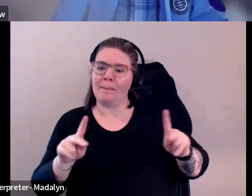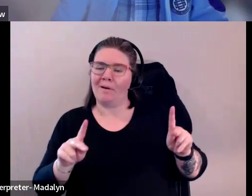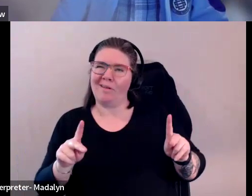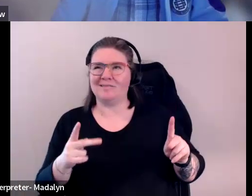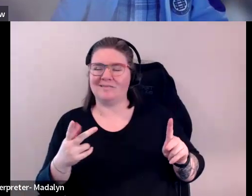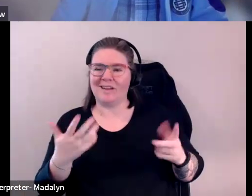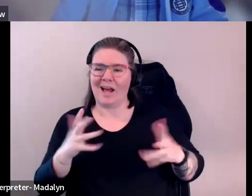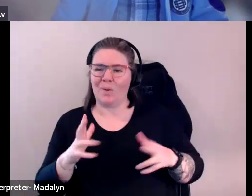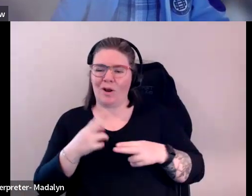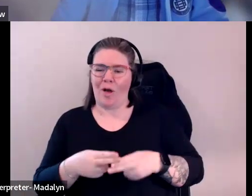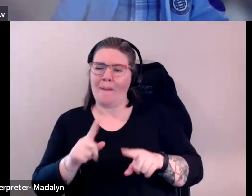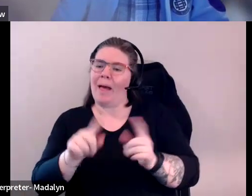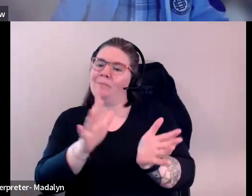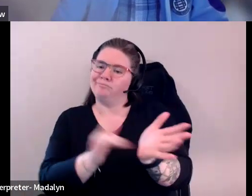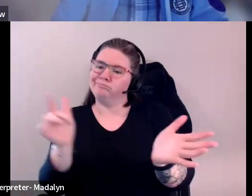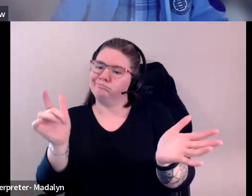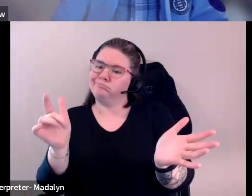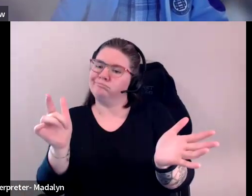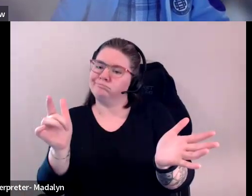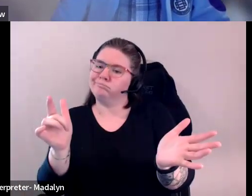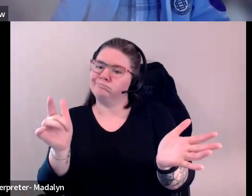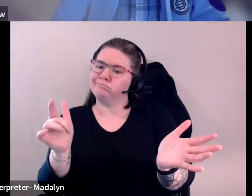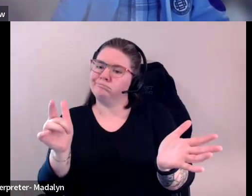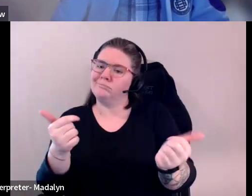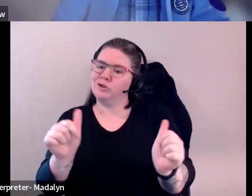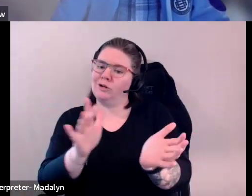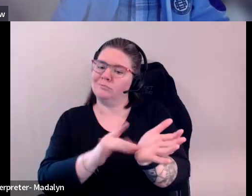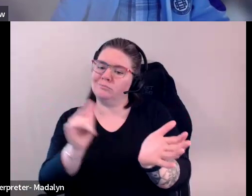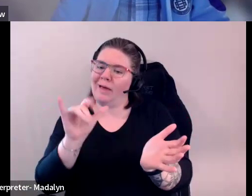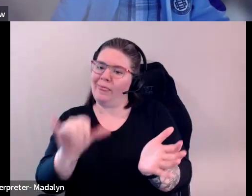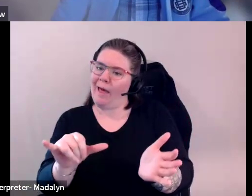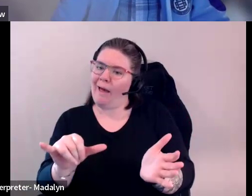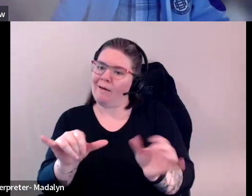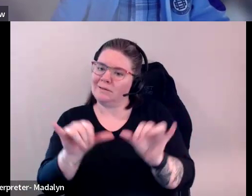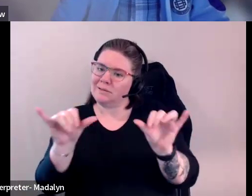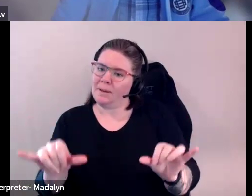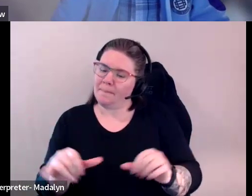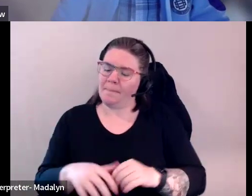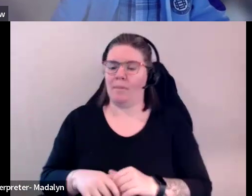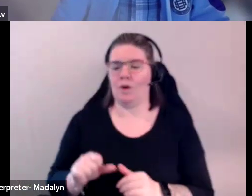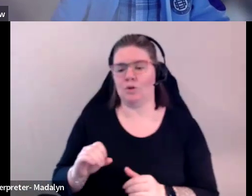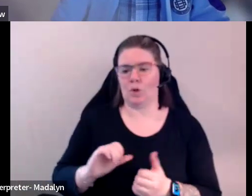Brooke Wilson (she/her): abuse the system or take advantage of the system. And so how do we implement